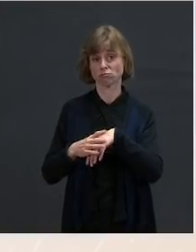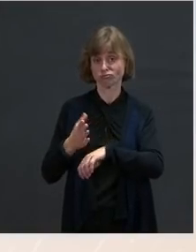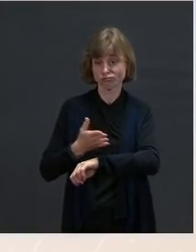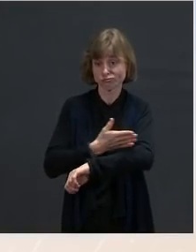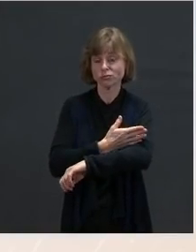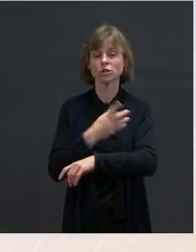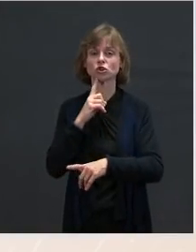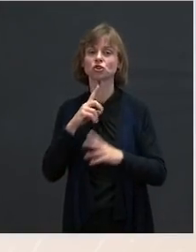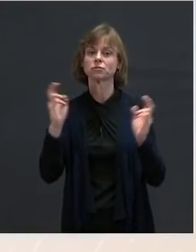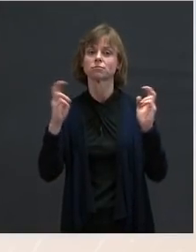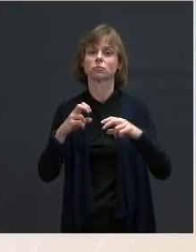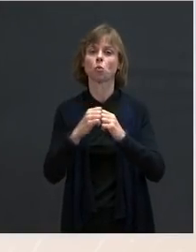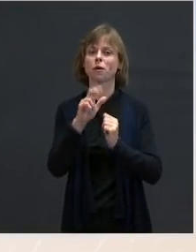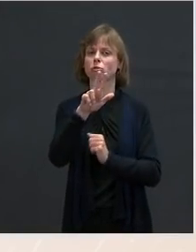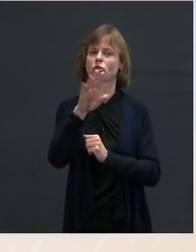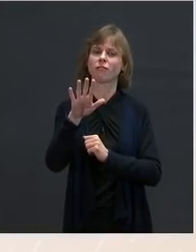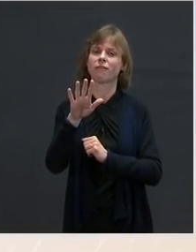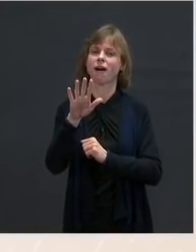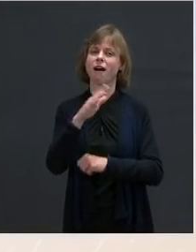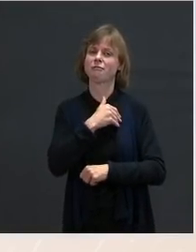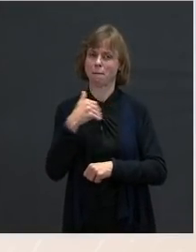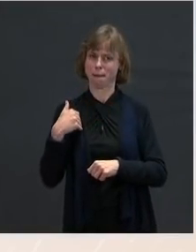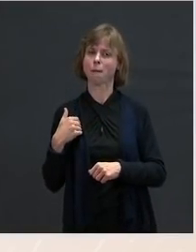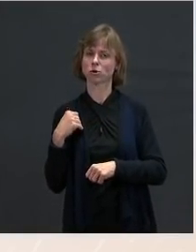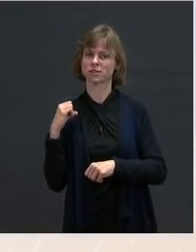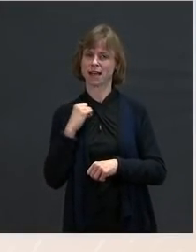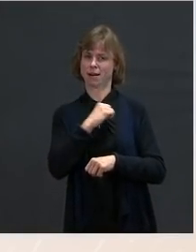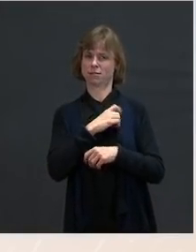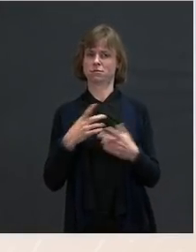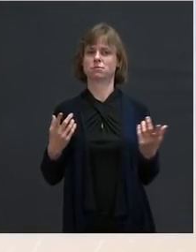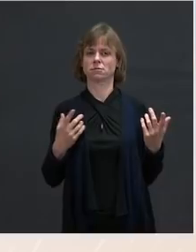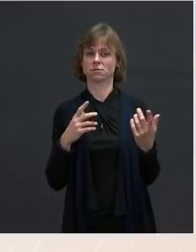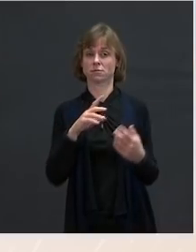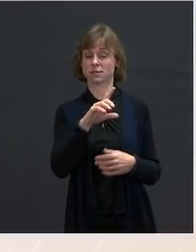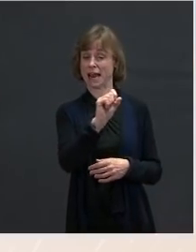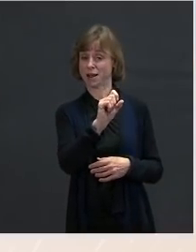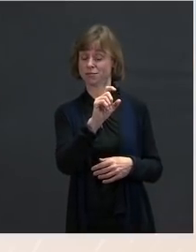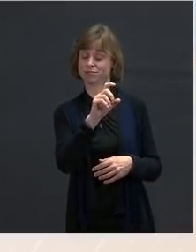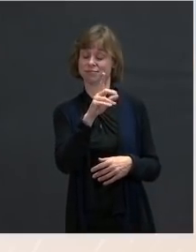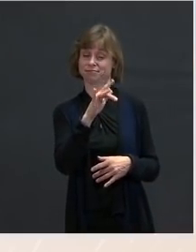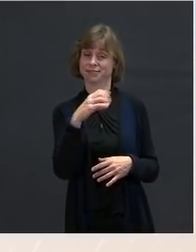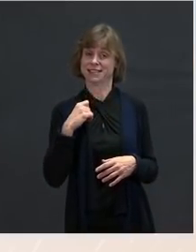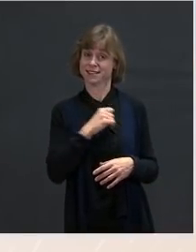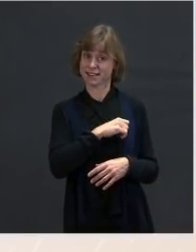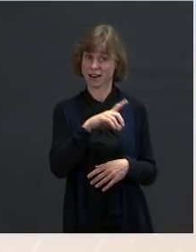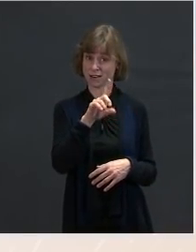So she is willing and eager to meet with people who agree with her, of course, but also people who disagree with her.